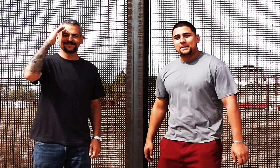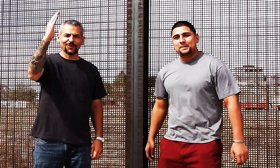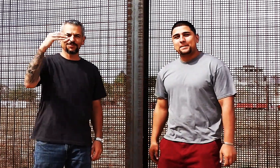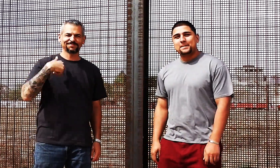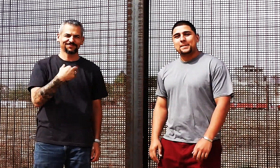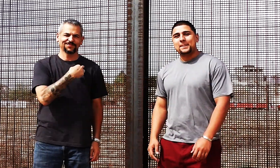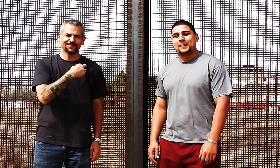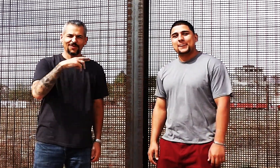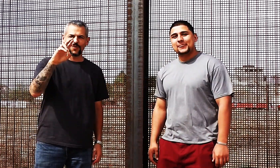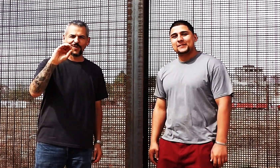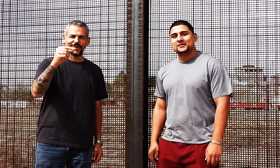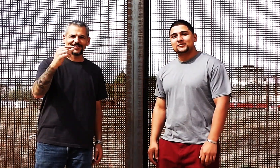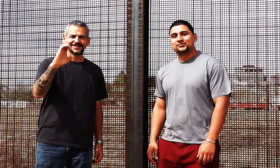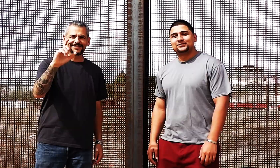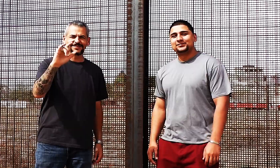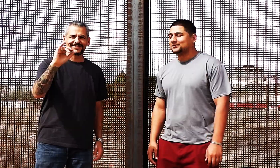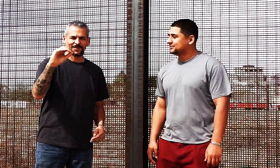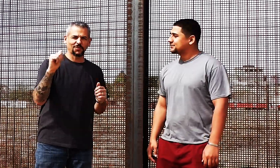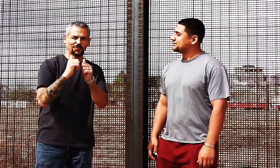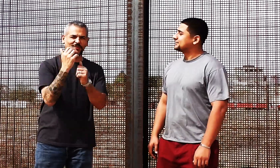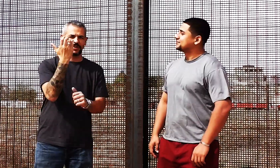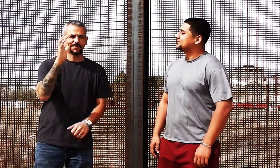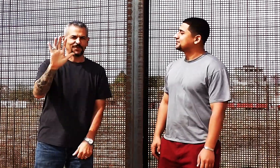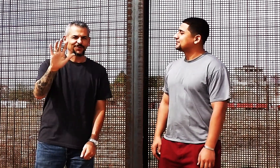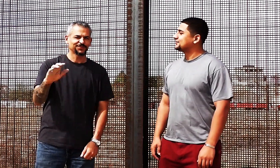Hola! My name is Rogelio. I am with Council de Manos.